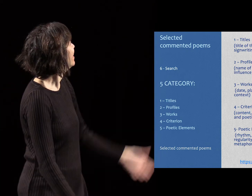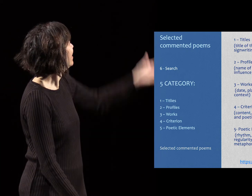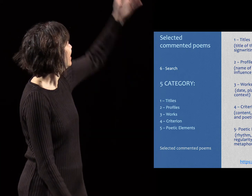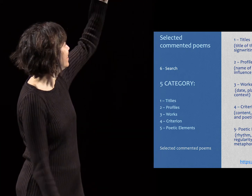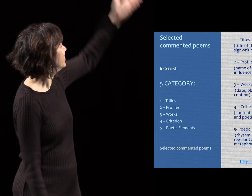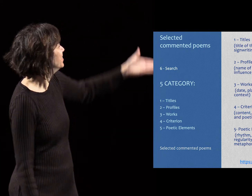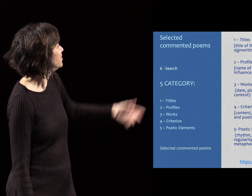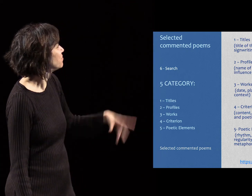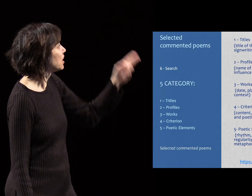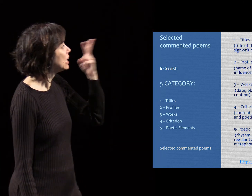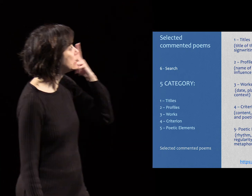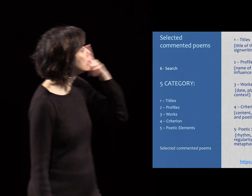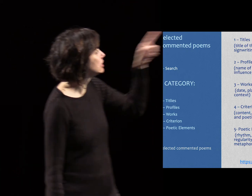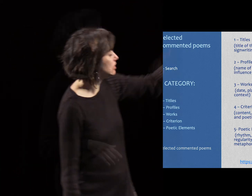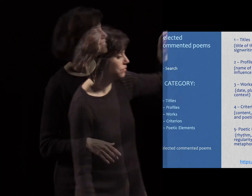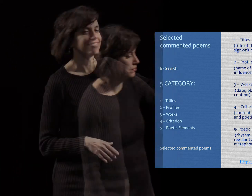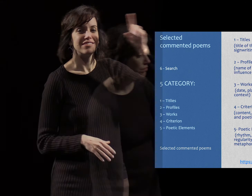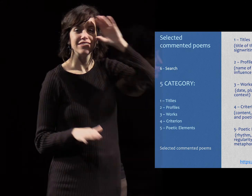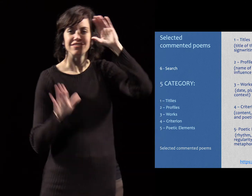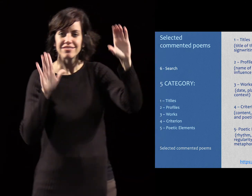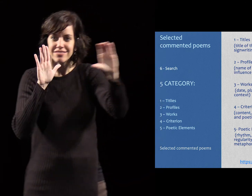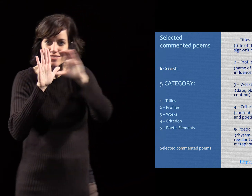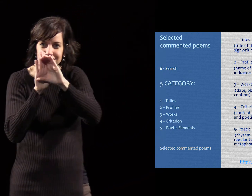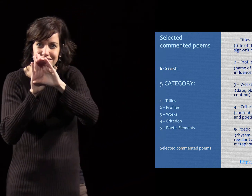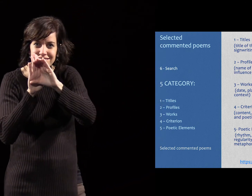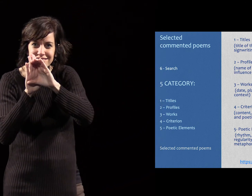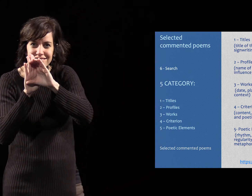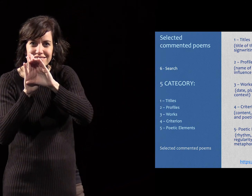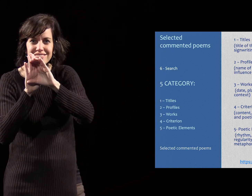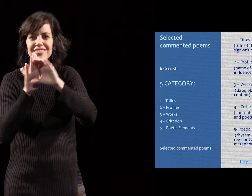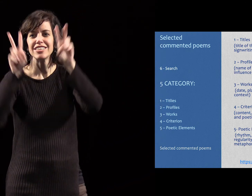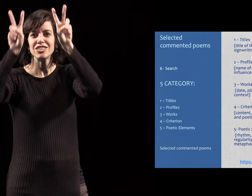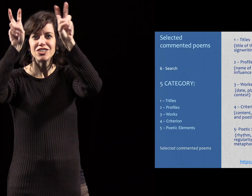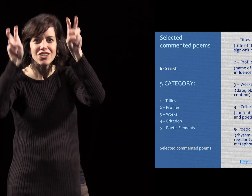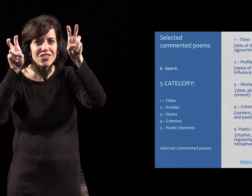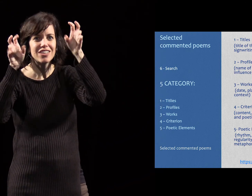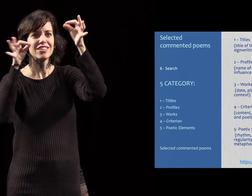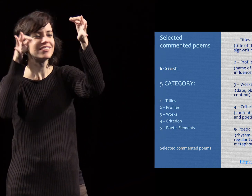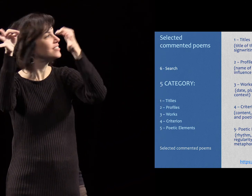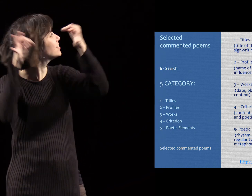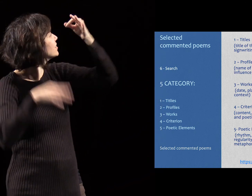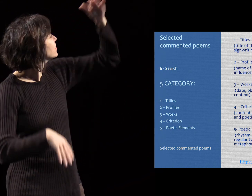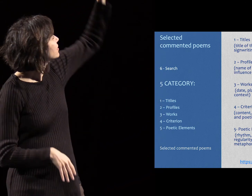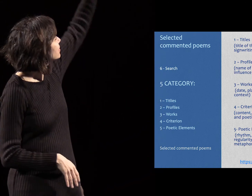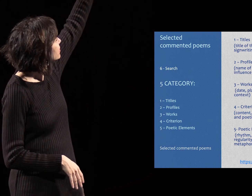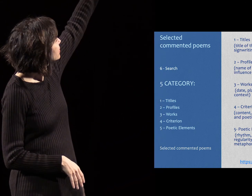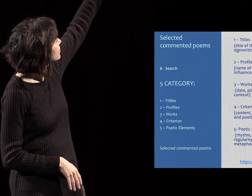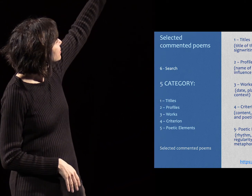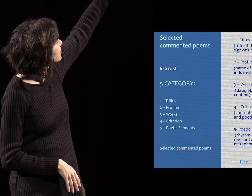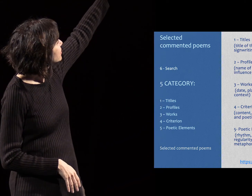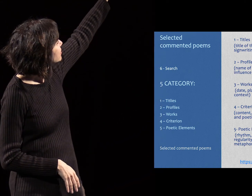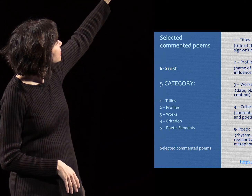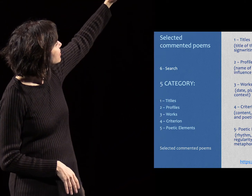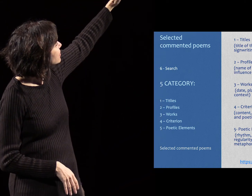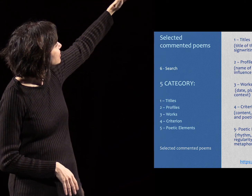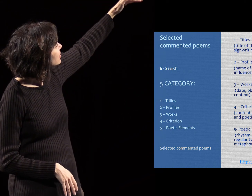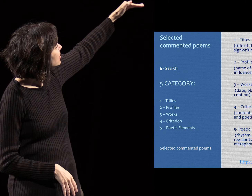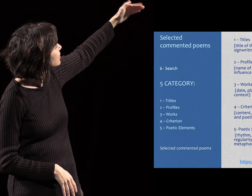And then if we click on that link, see, we have a picture of the poet, the title.